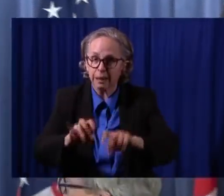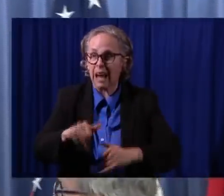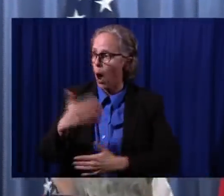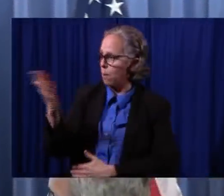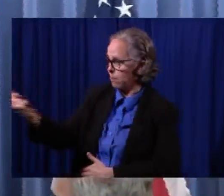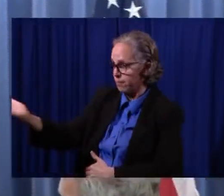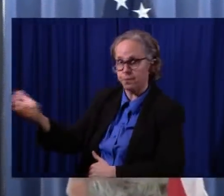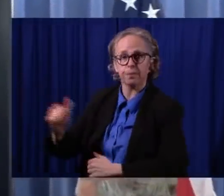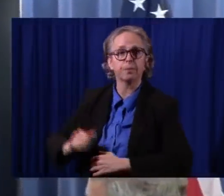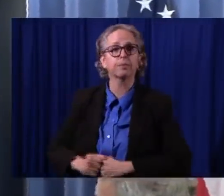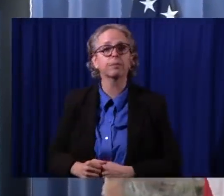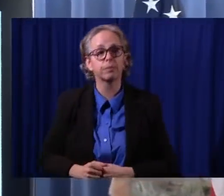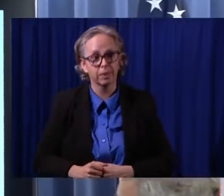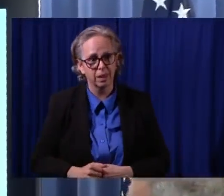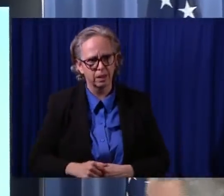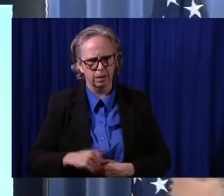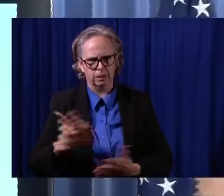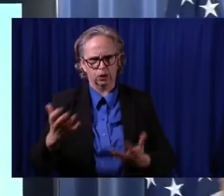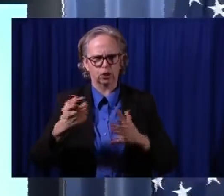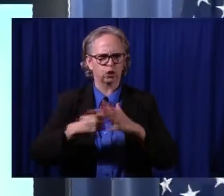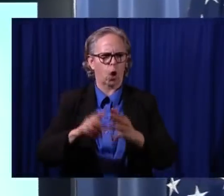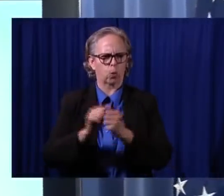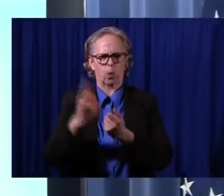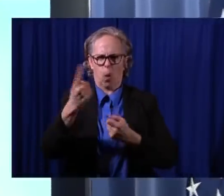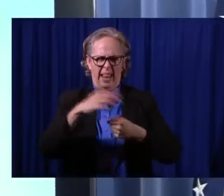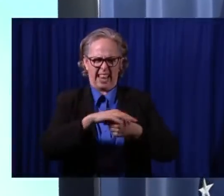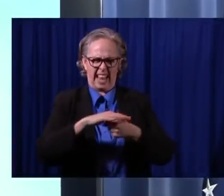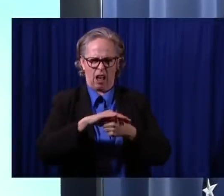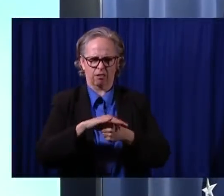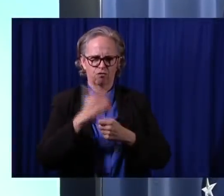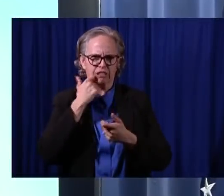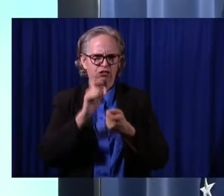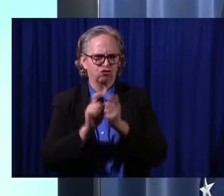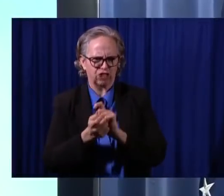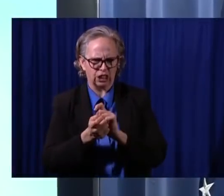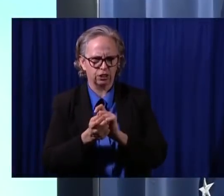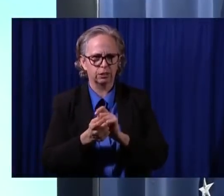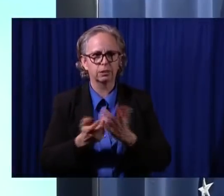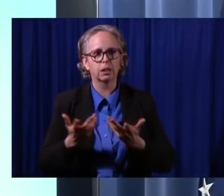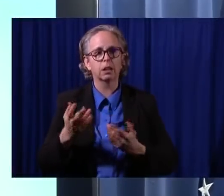FOR THE ENTIRE STATE. THERE IS A LAG IN THESE NUMBERS AND SO